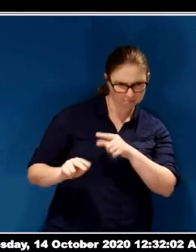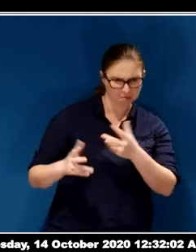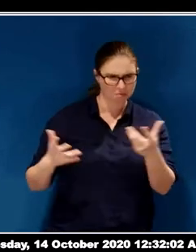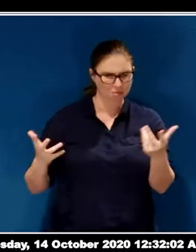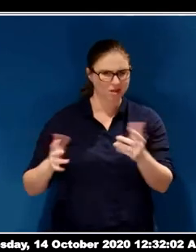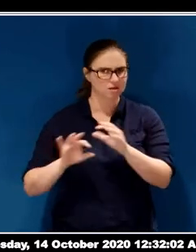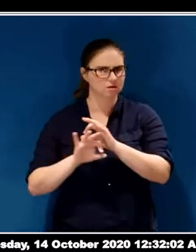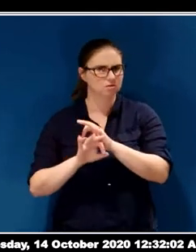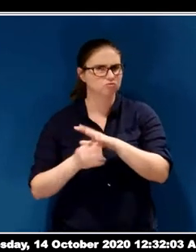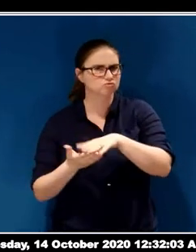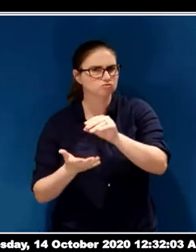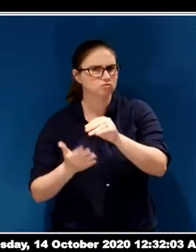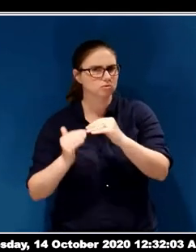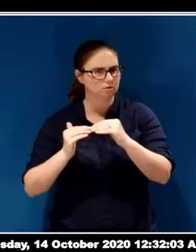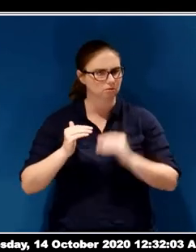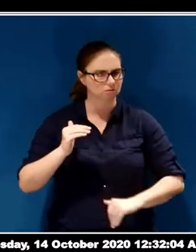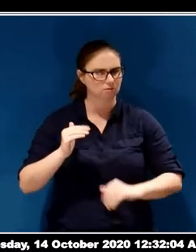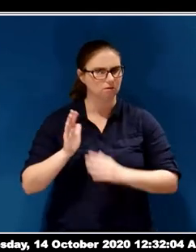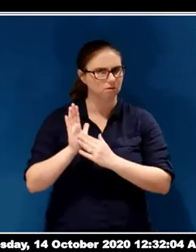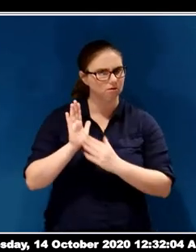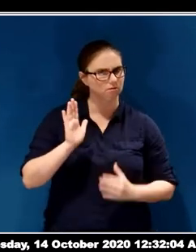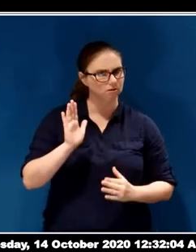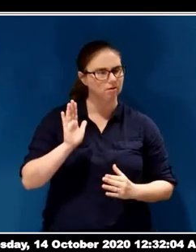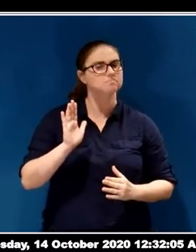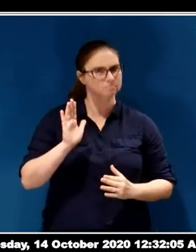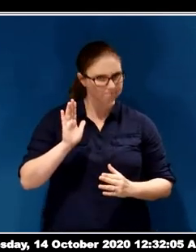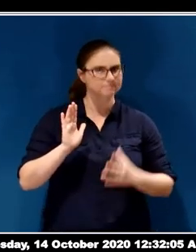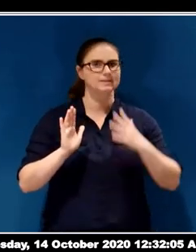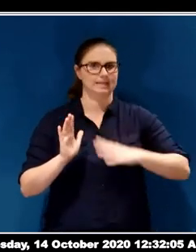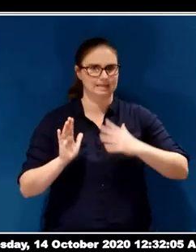assessments would be conducted to make sure the nature of that underachievement